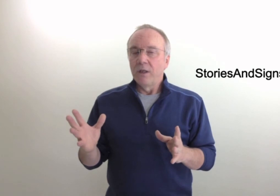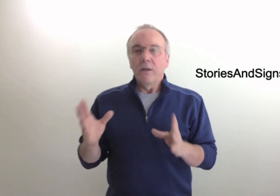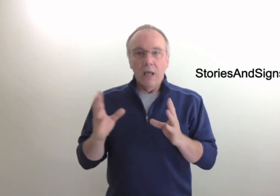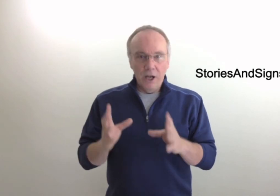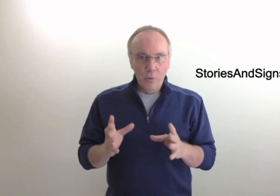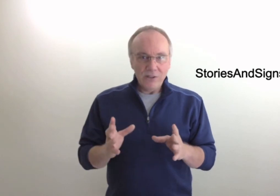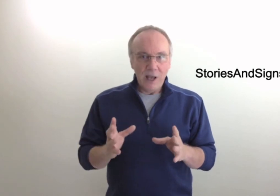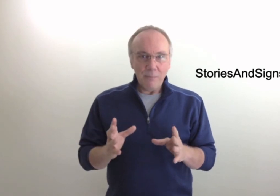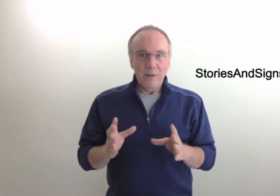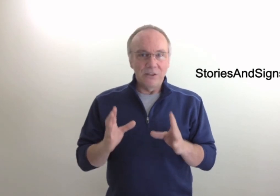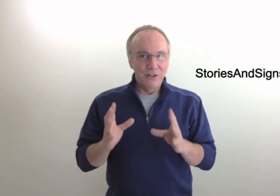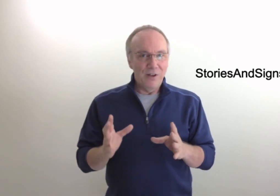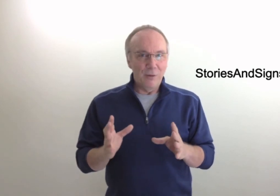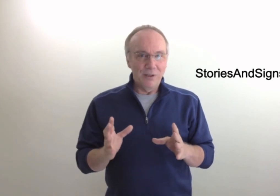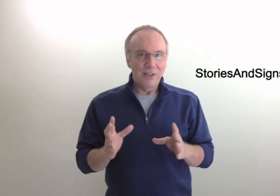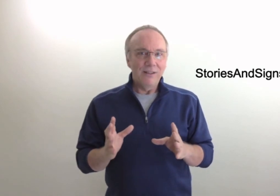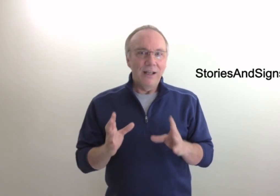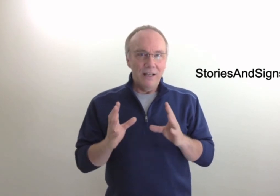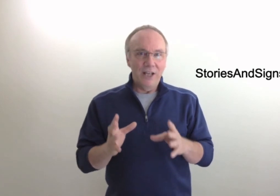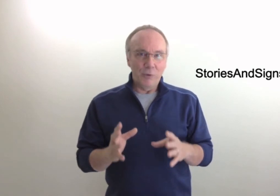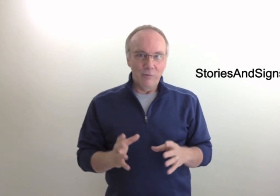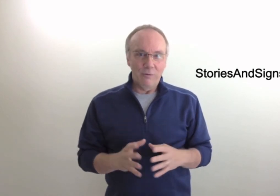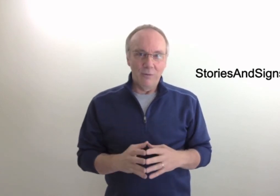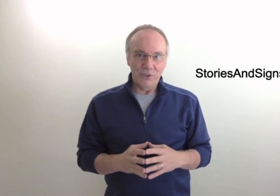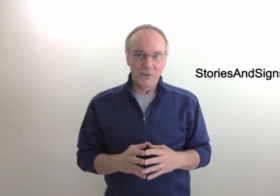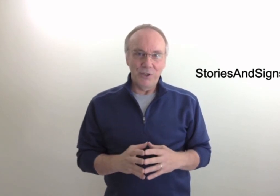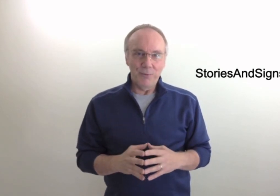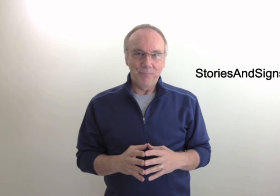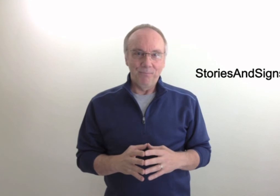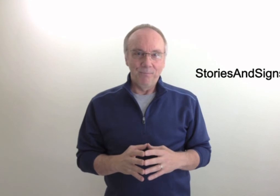The iOS app is in development and the Android will come soon.